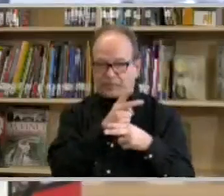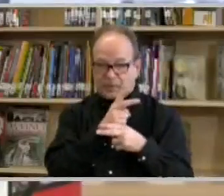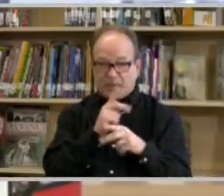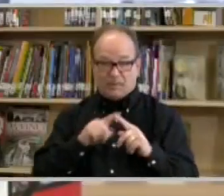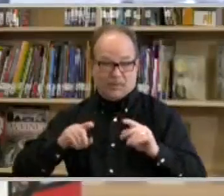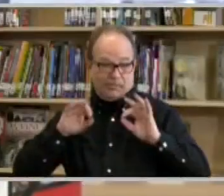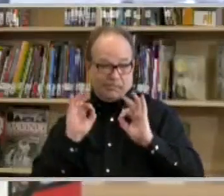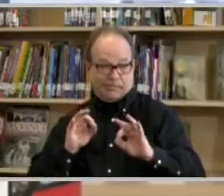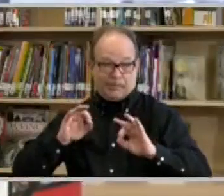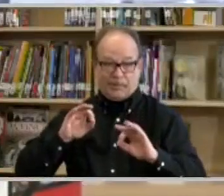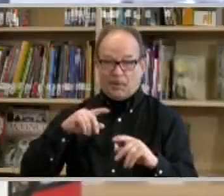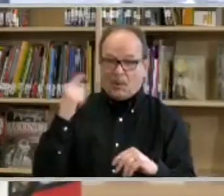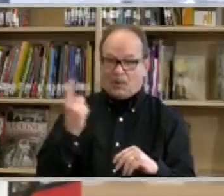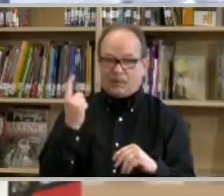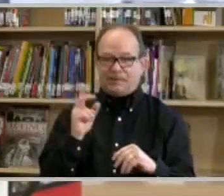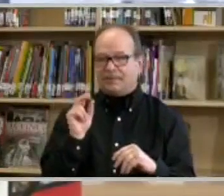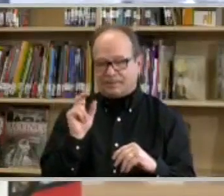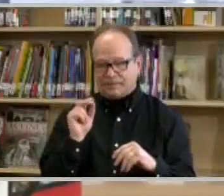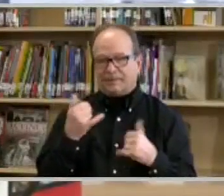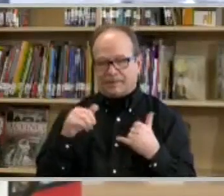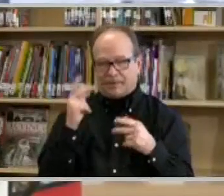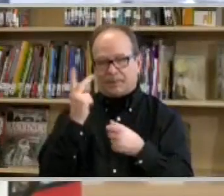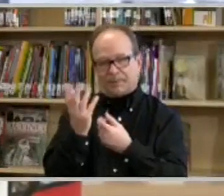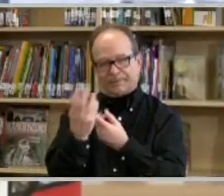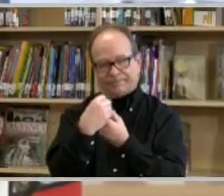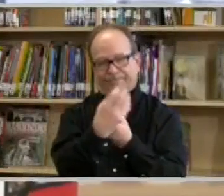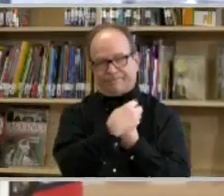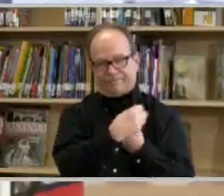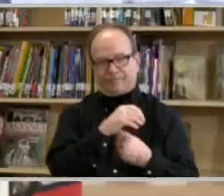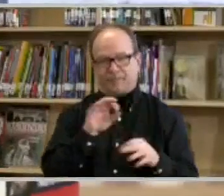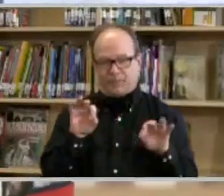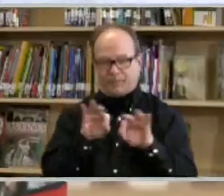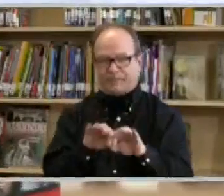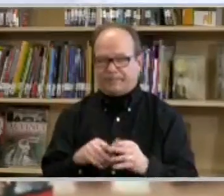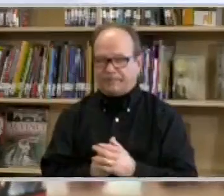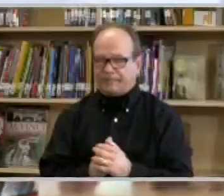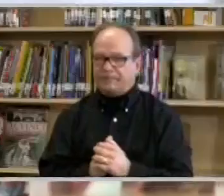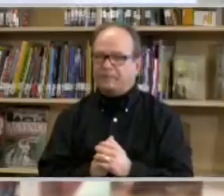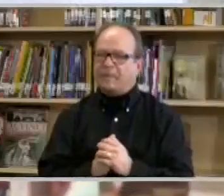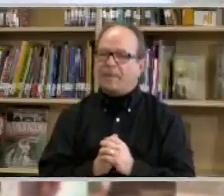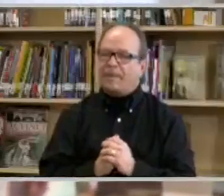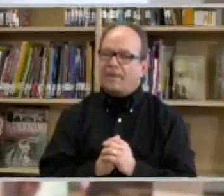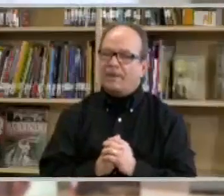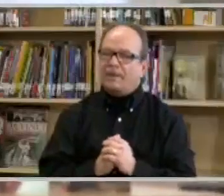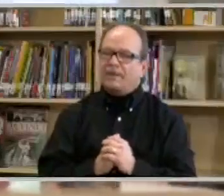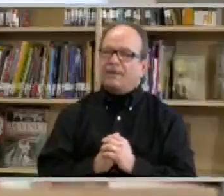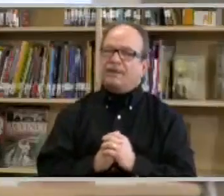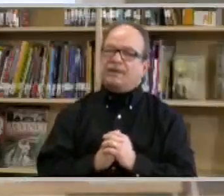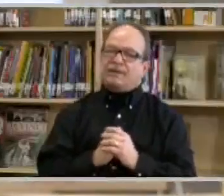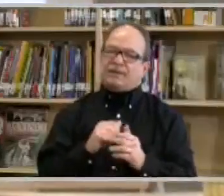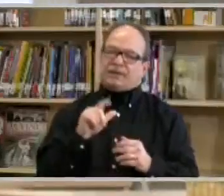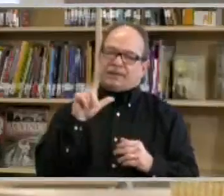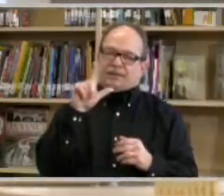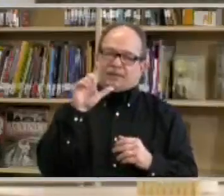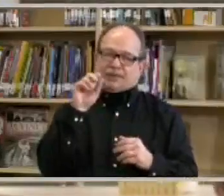HASN'T ALWAYS BEEN THAT WAY IN D.C. AND SO WE HAVE TO MEET COMMUNITIES SOME PEOPLE WHERE THEY ARE.